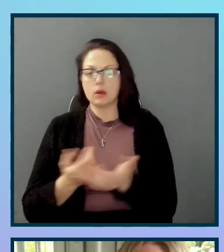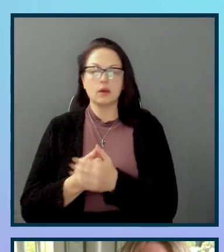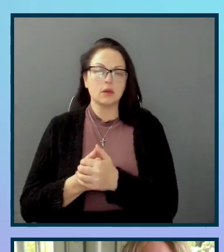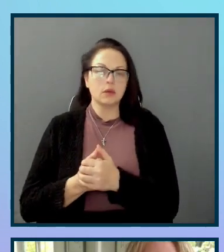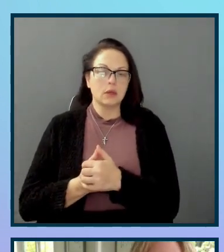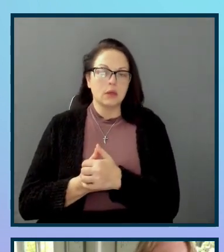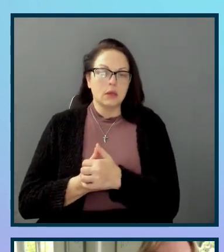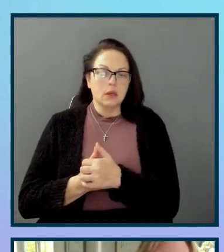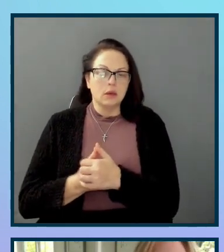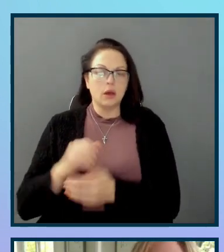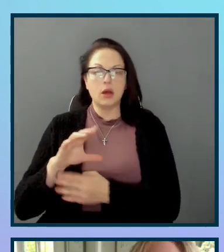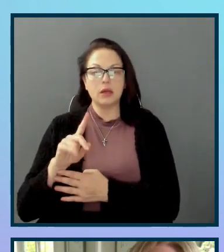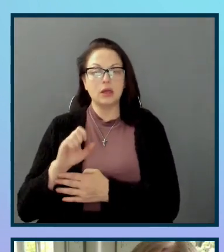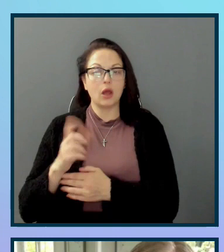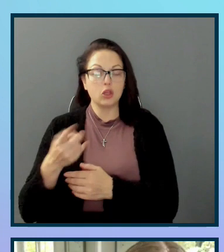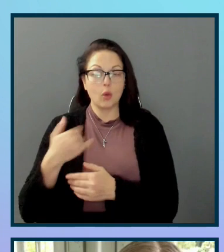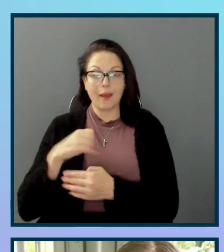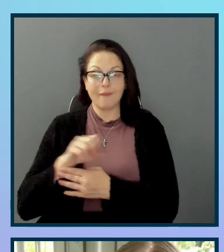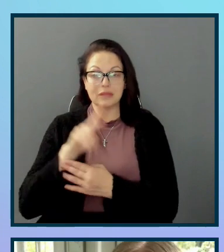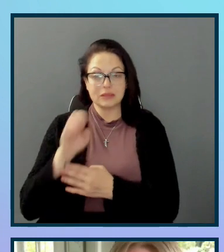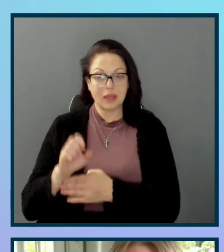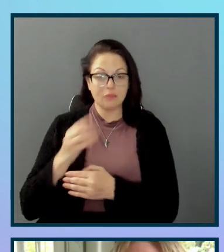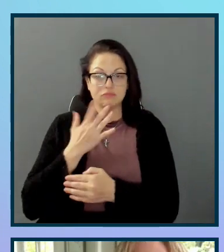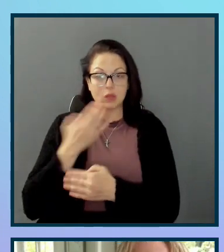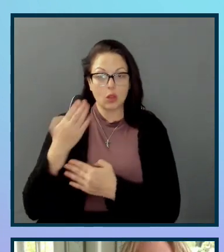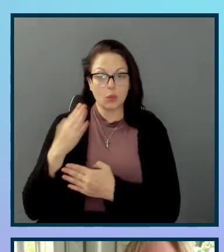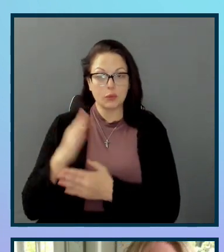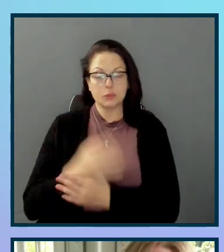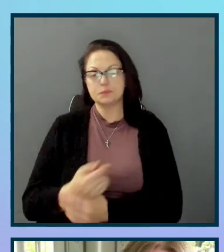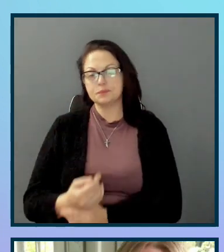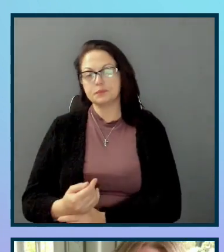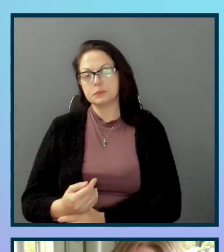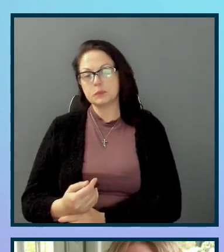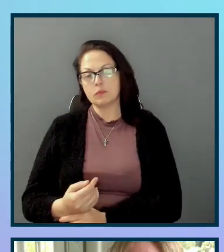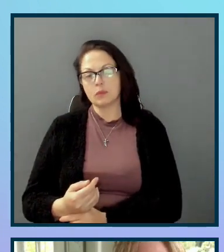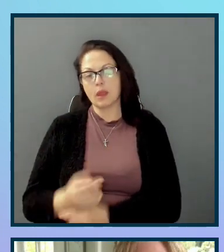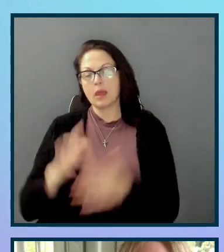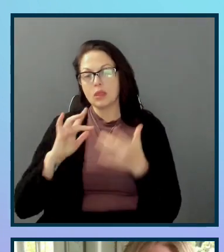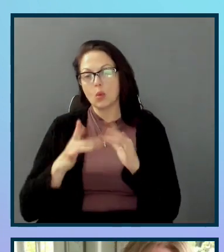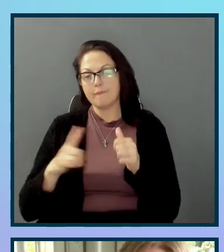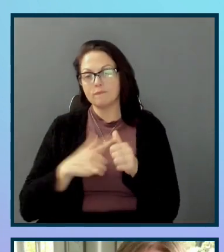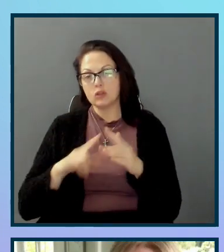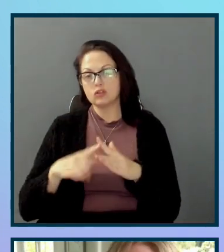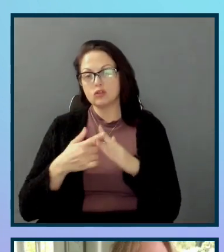is actually you have a style and that style is color:blue. And so when the web first started, we did this, we'd color:blue, color:blue.